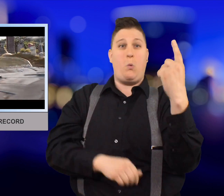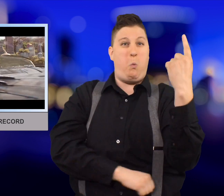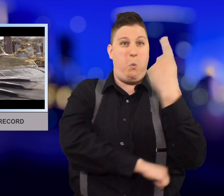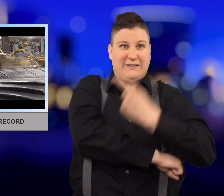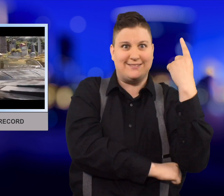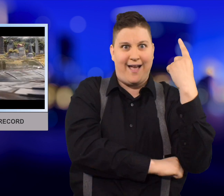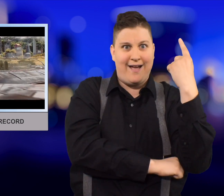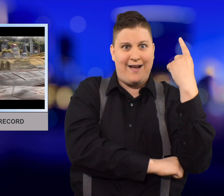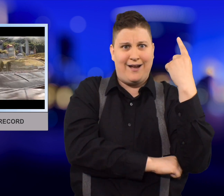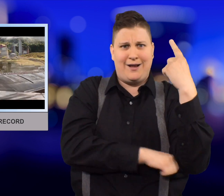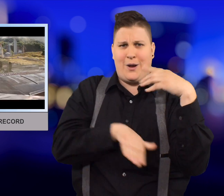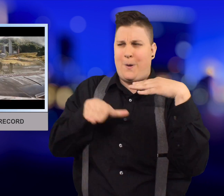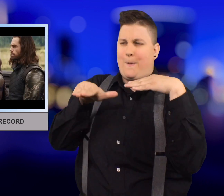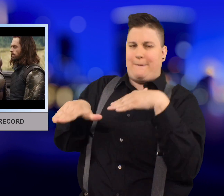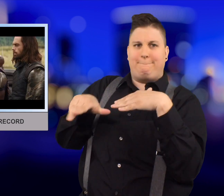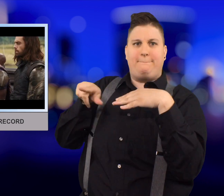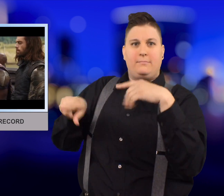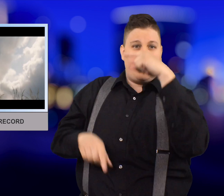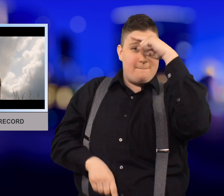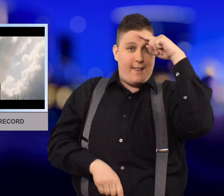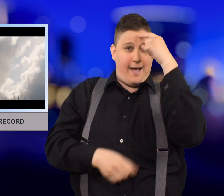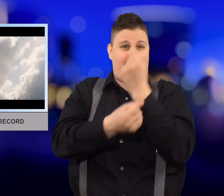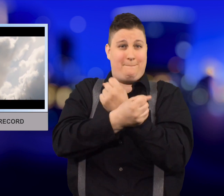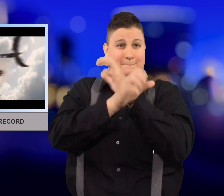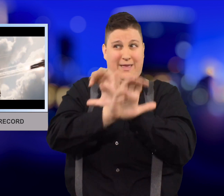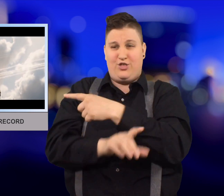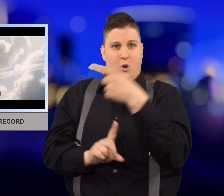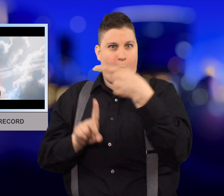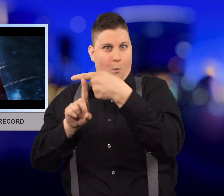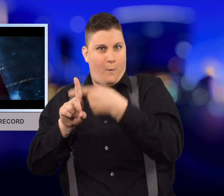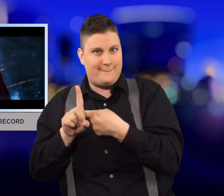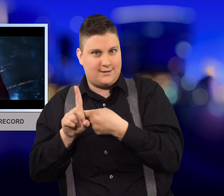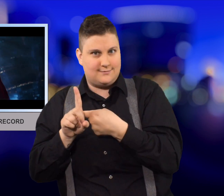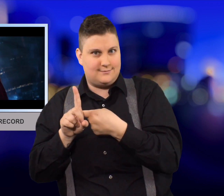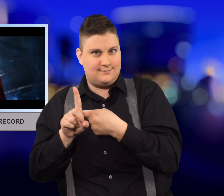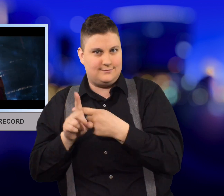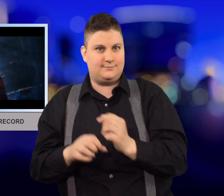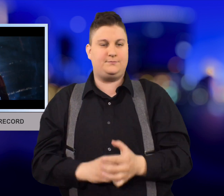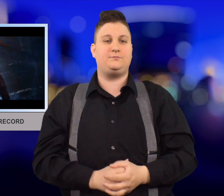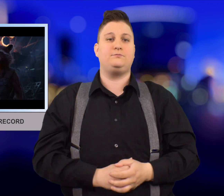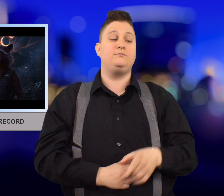presale day than "Black Panther" sold in its first month.